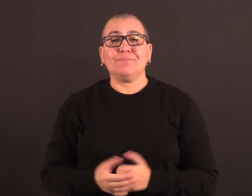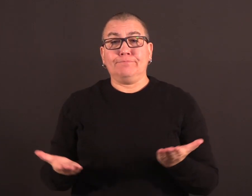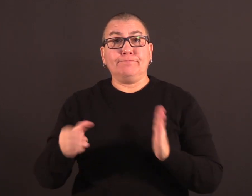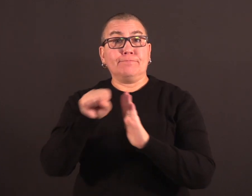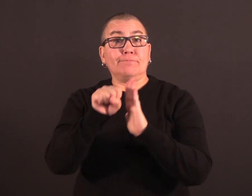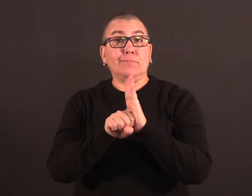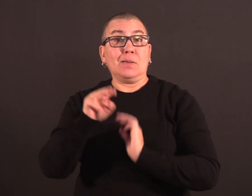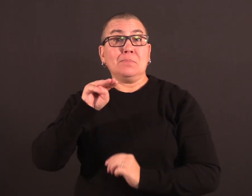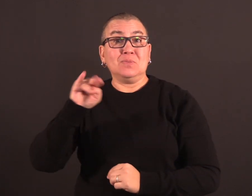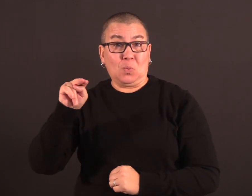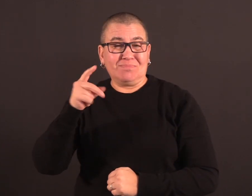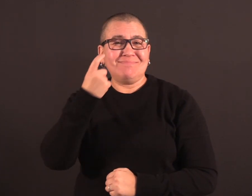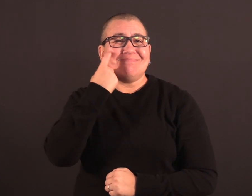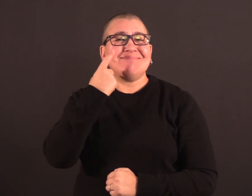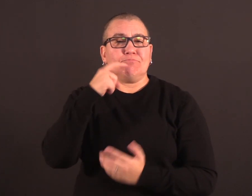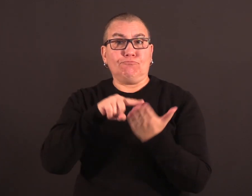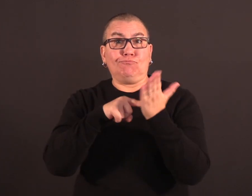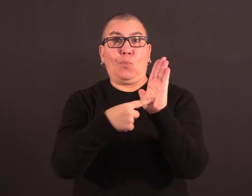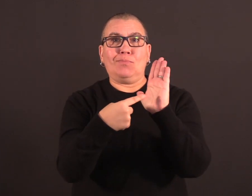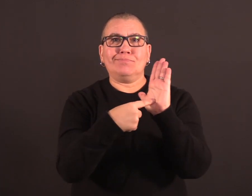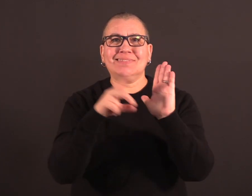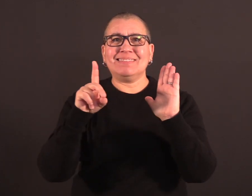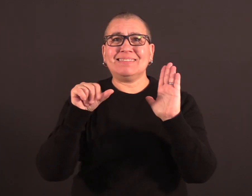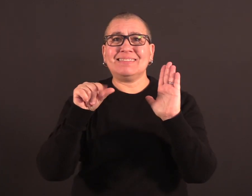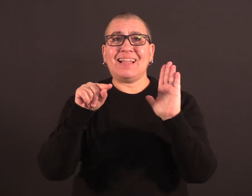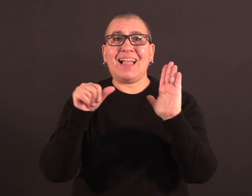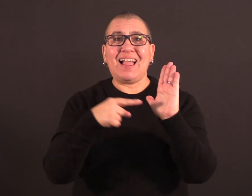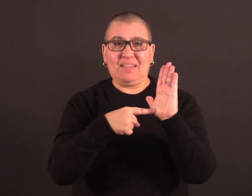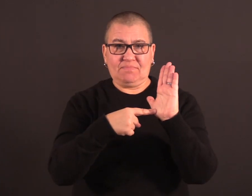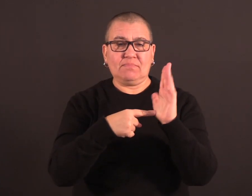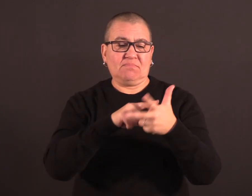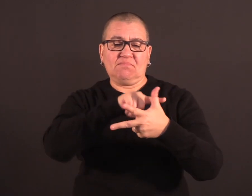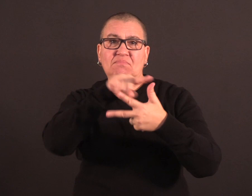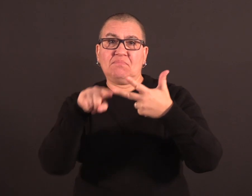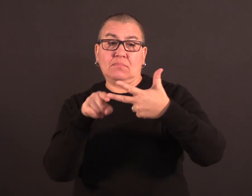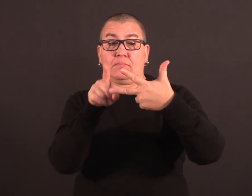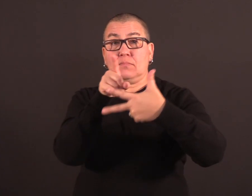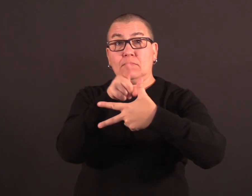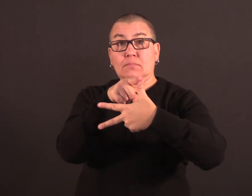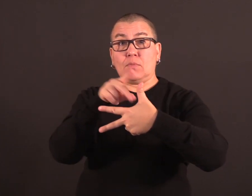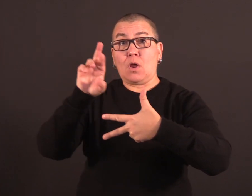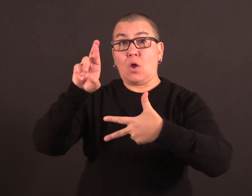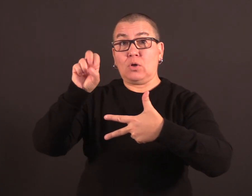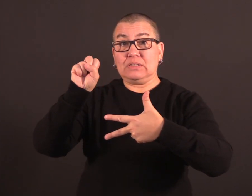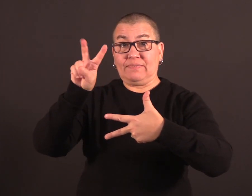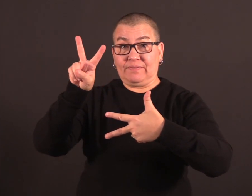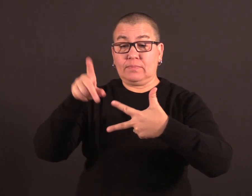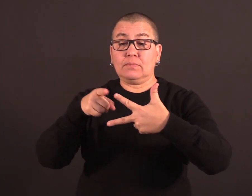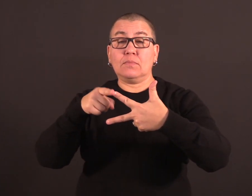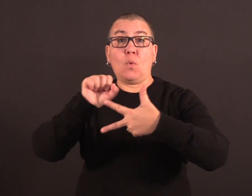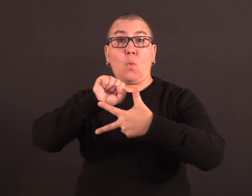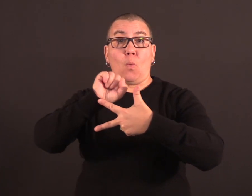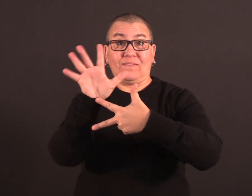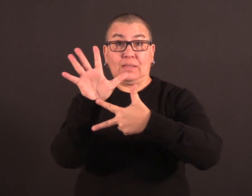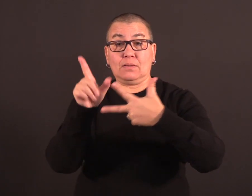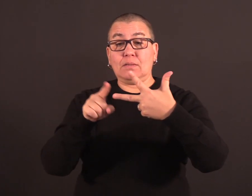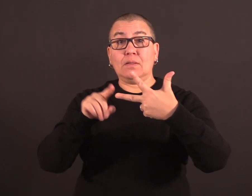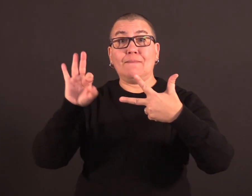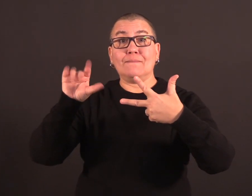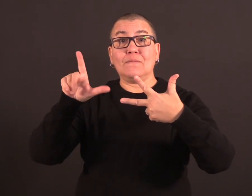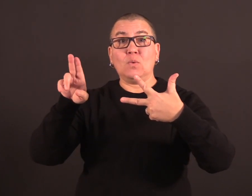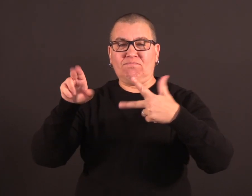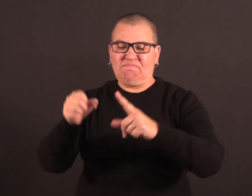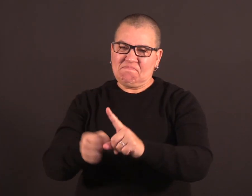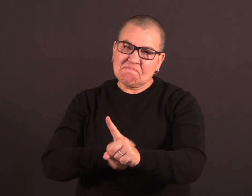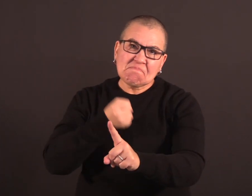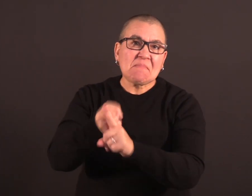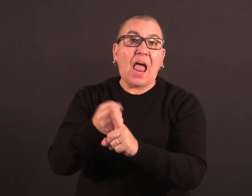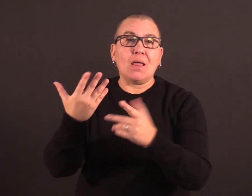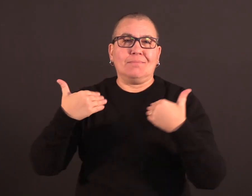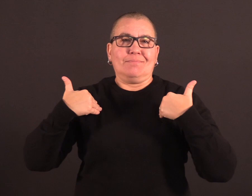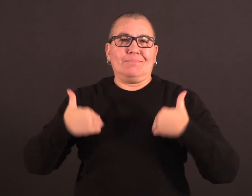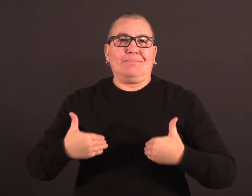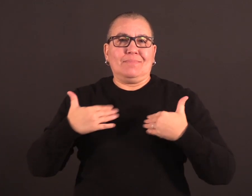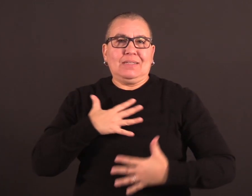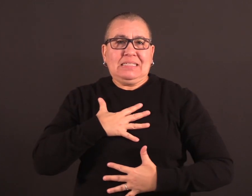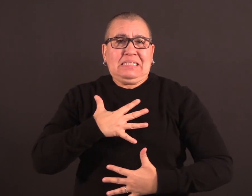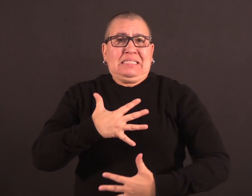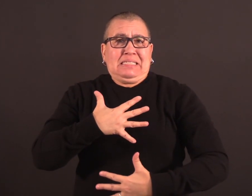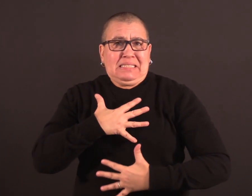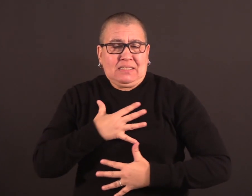The latest data show the big three respiratory illnesses – Respiratory Syncytial Virus (RSV),